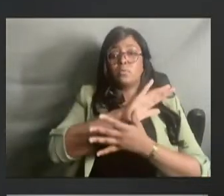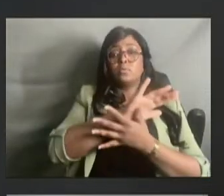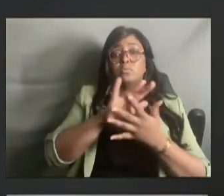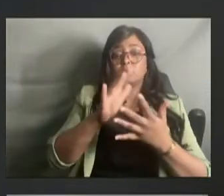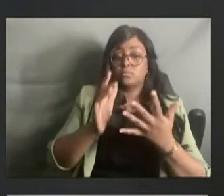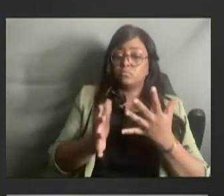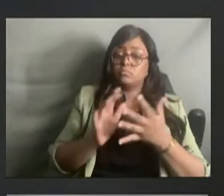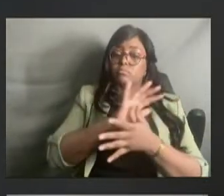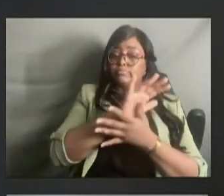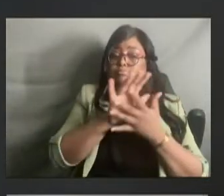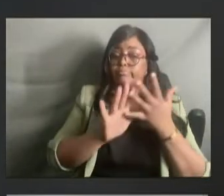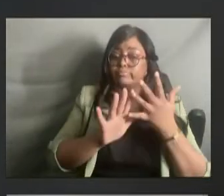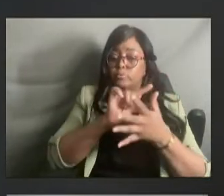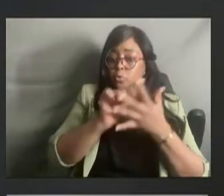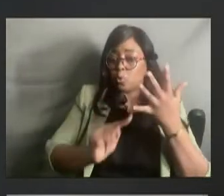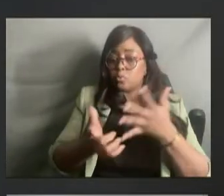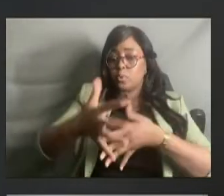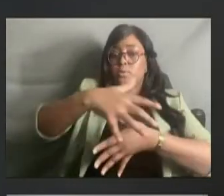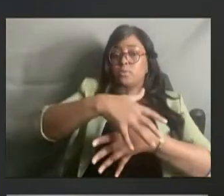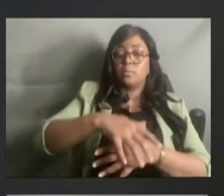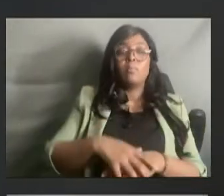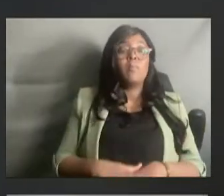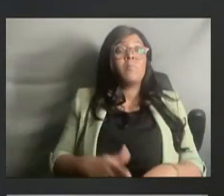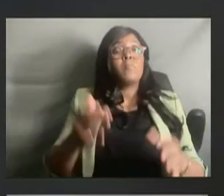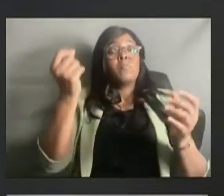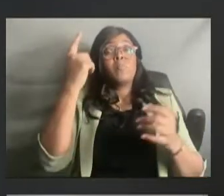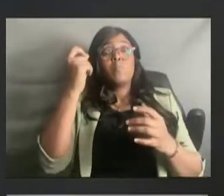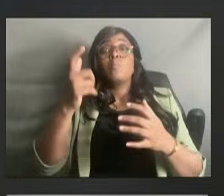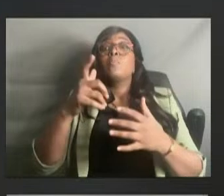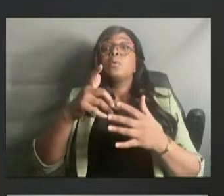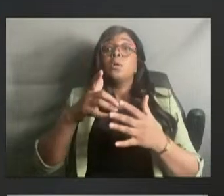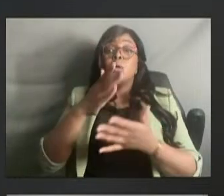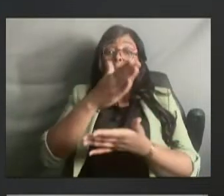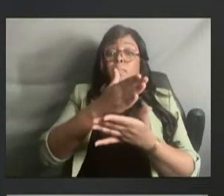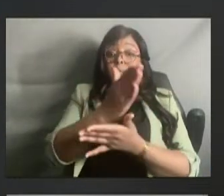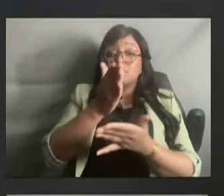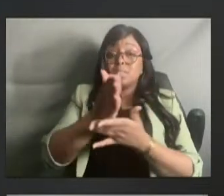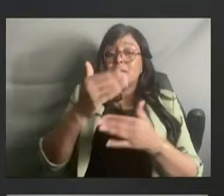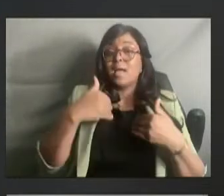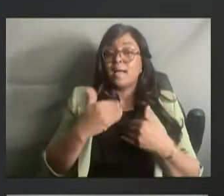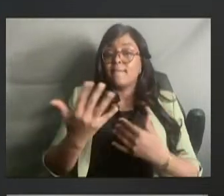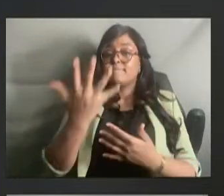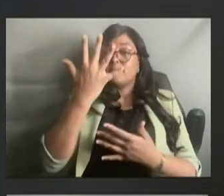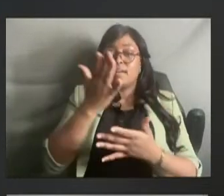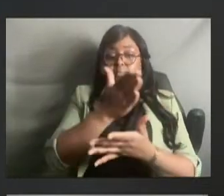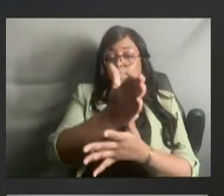budget, and I'm glad that we've met those priorities. Next slide please. I want to move along so